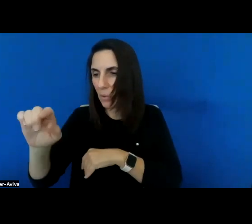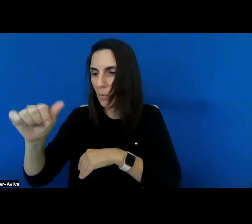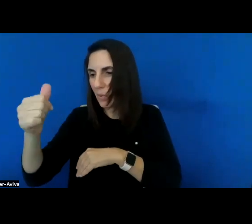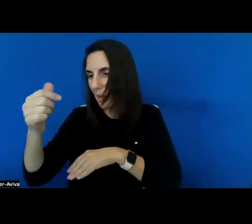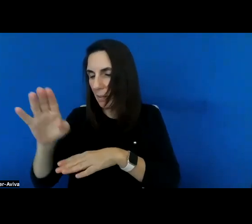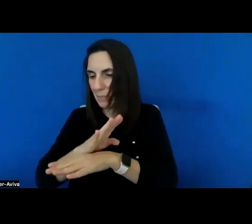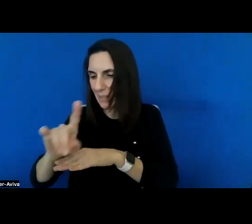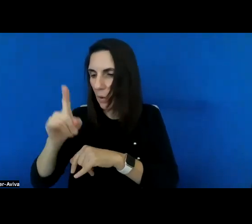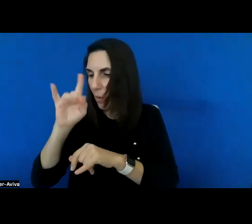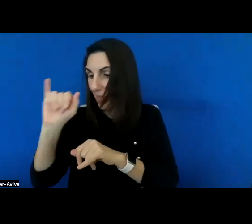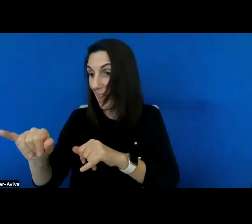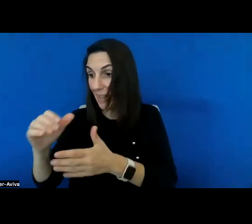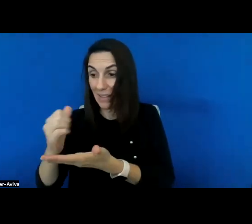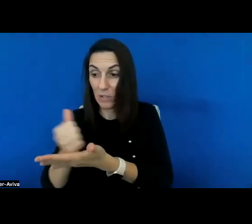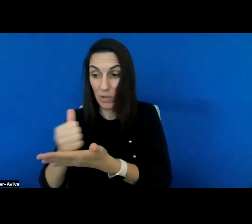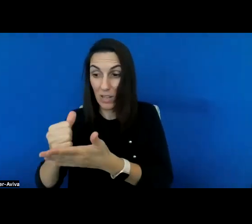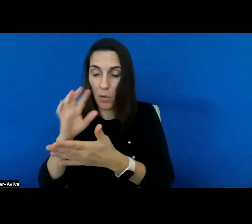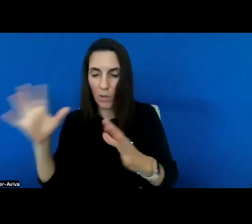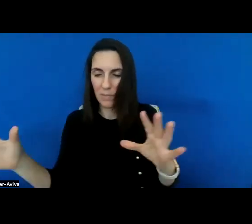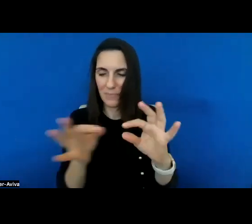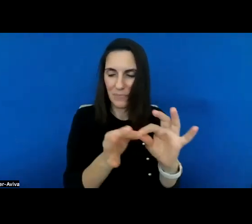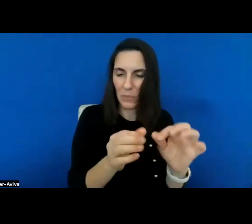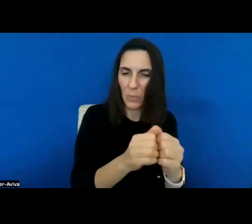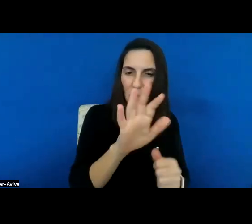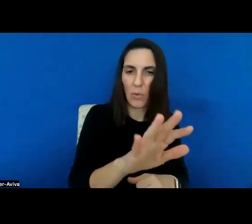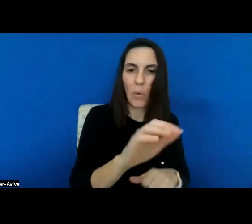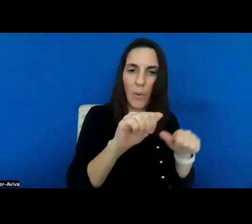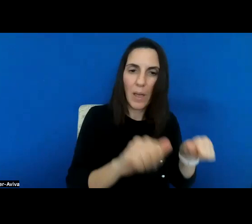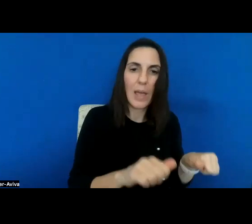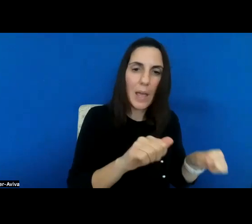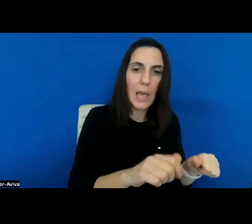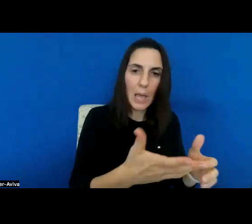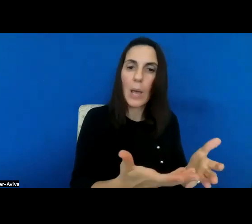able account. What you could do would say reloadable debit card.